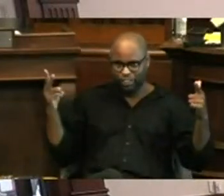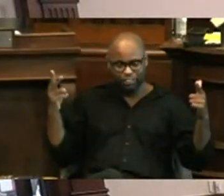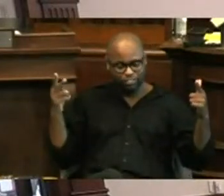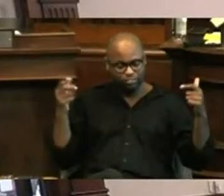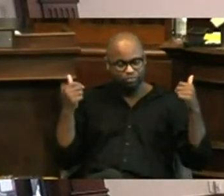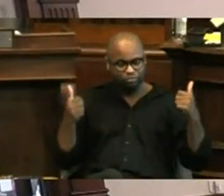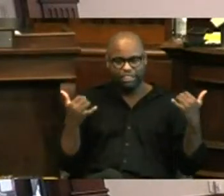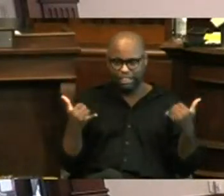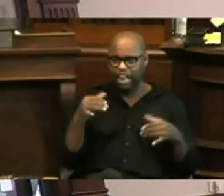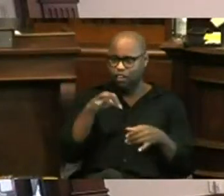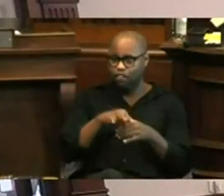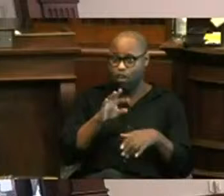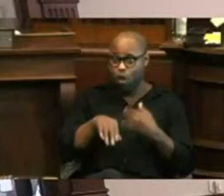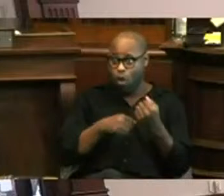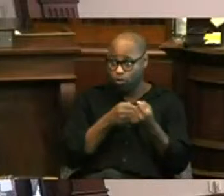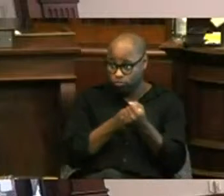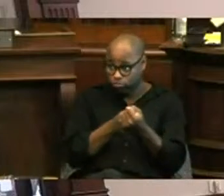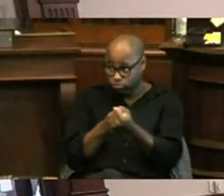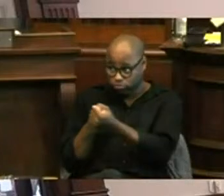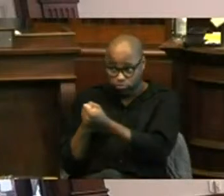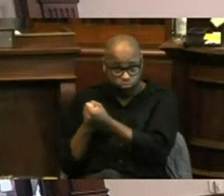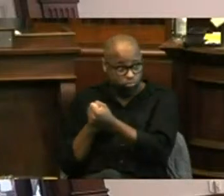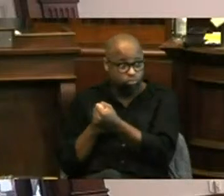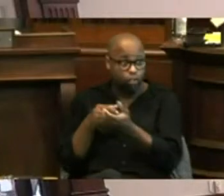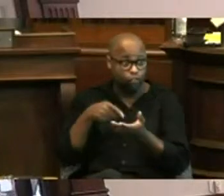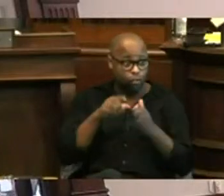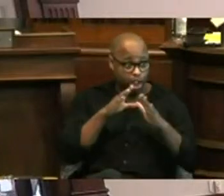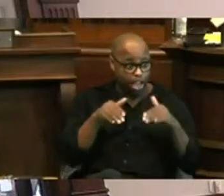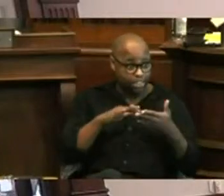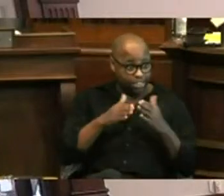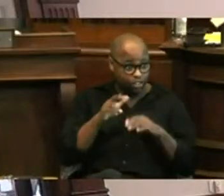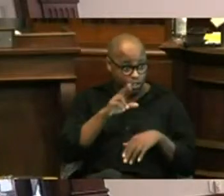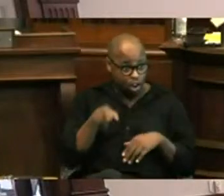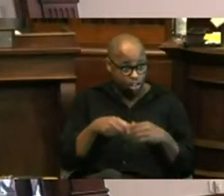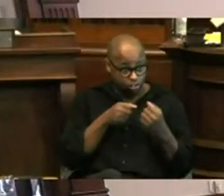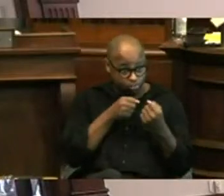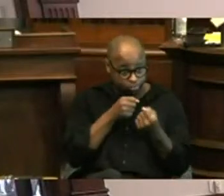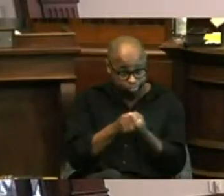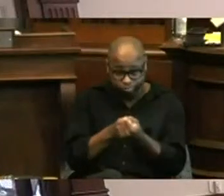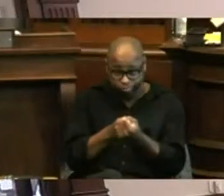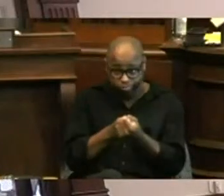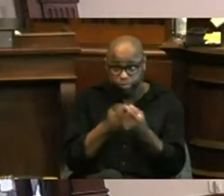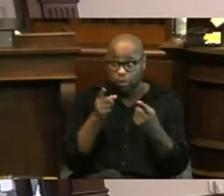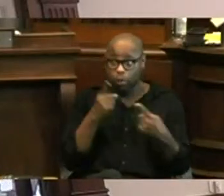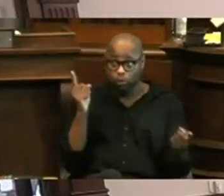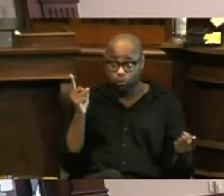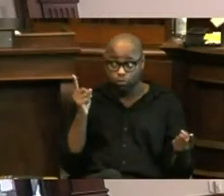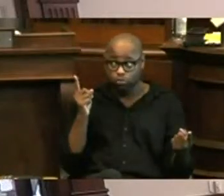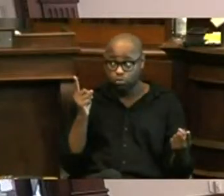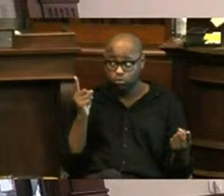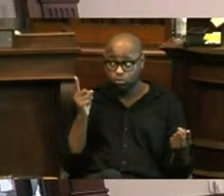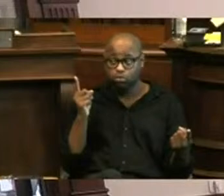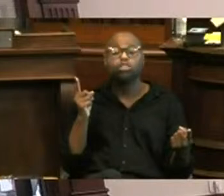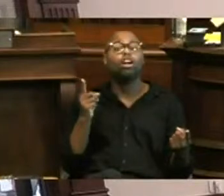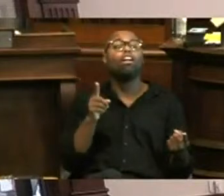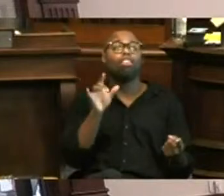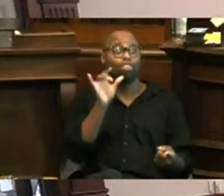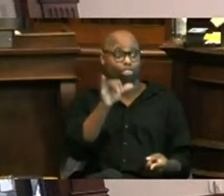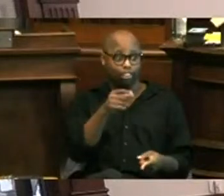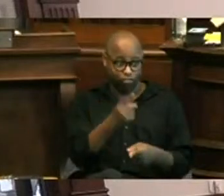affordable housing in the city of Rochester. Move it. Second moved and seconded. And now we vote all in favor of more